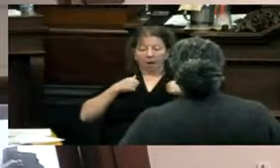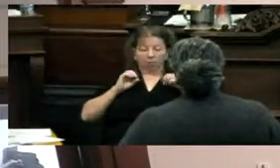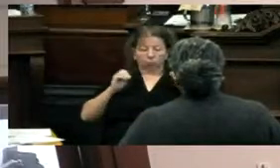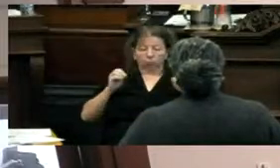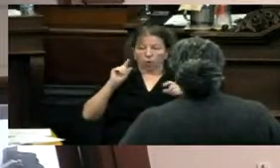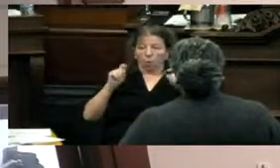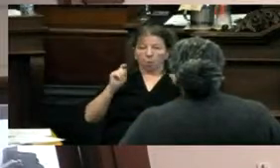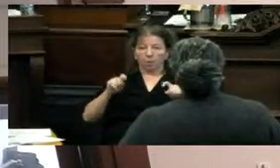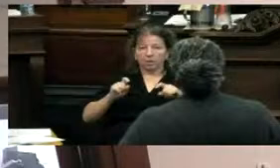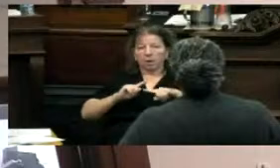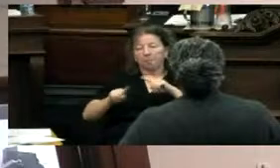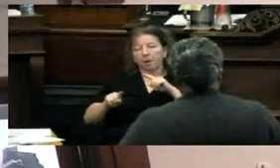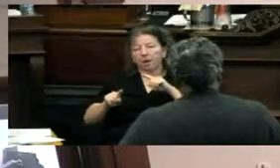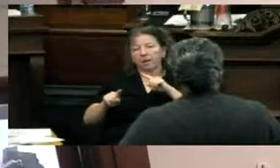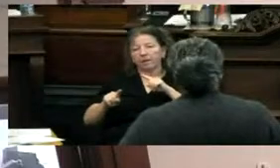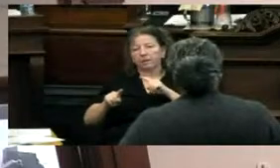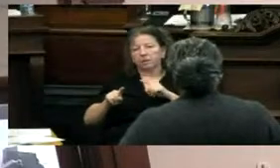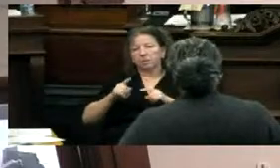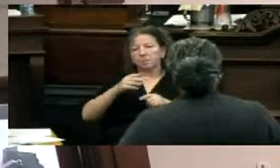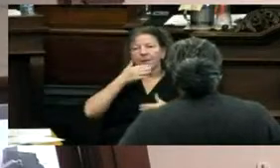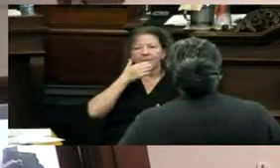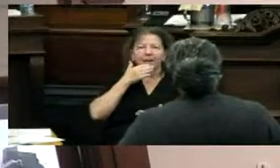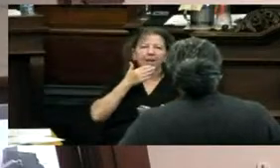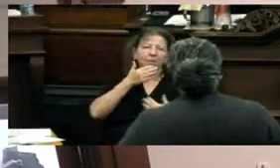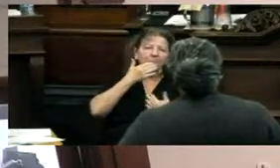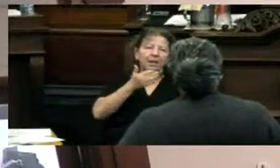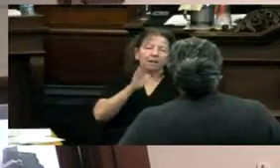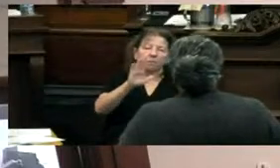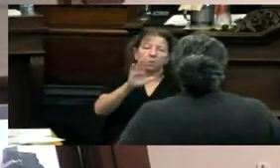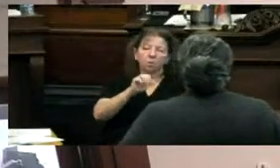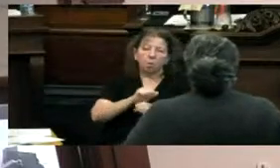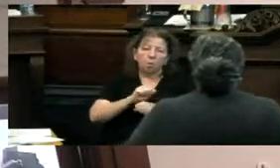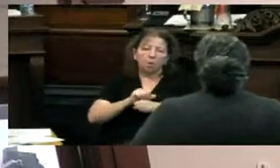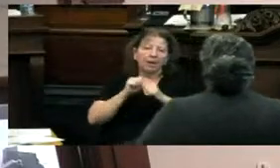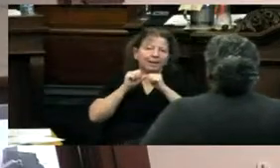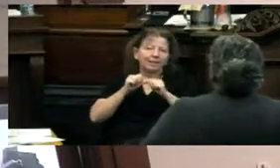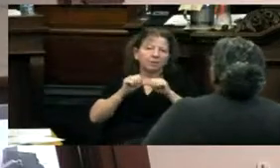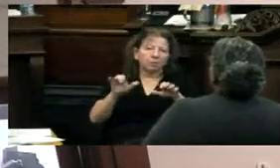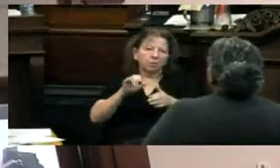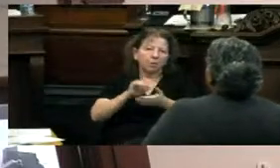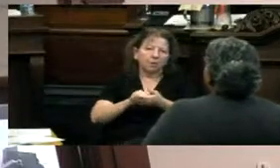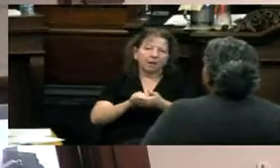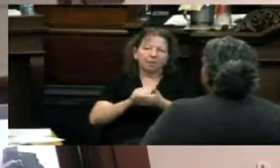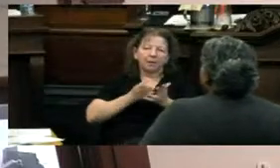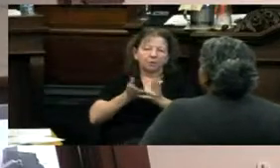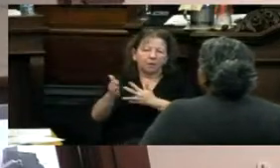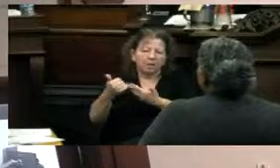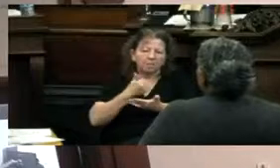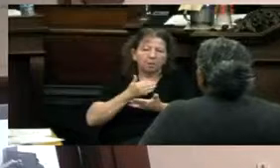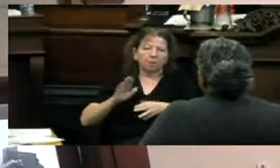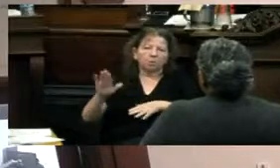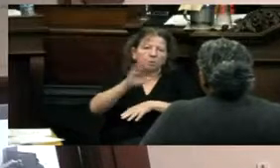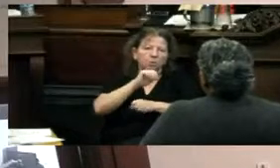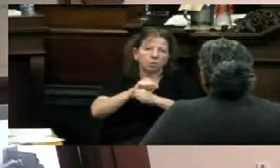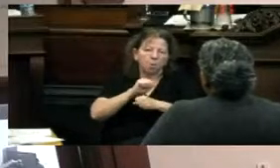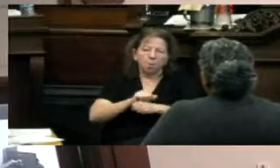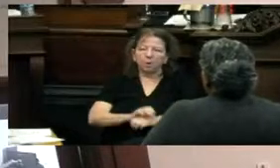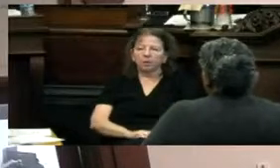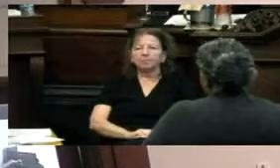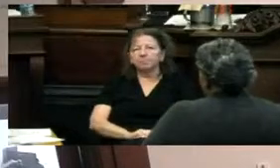had all the details. One could even ask for. So I don't have any questions, just my full